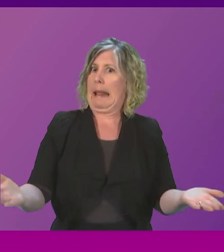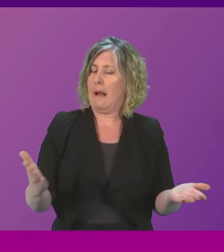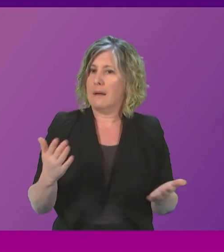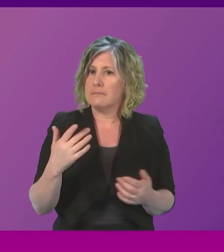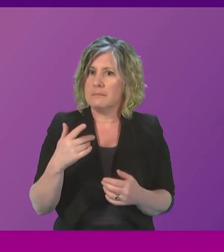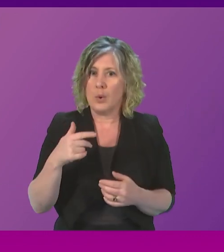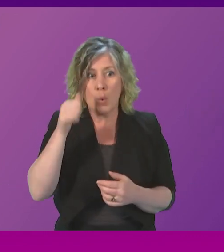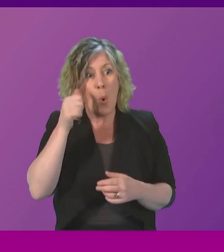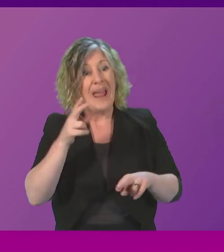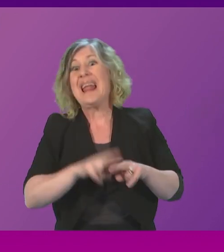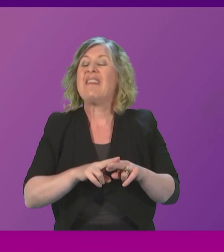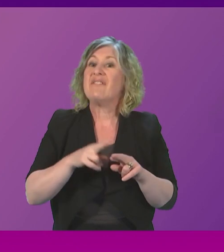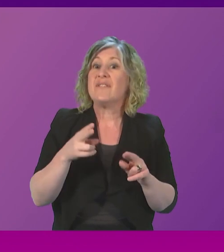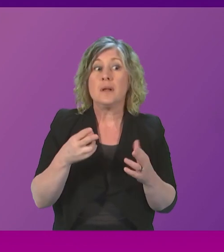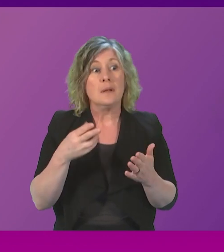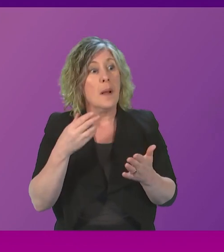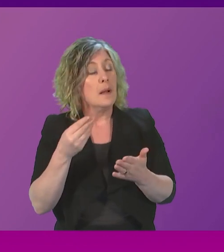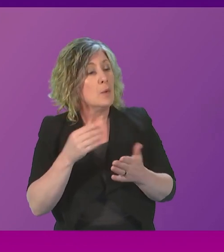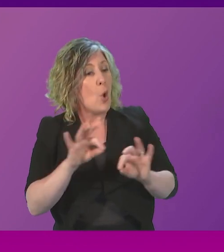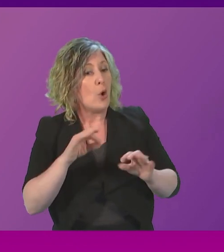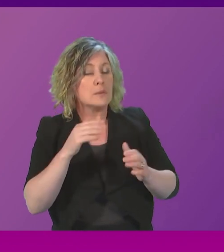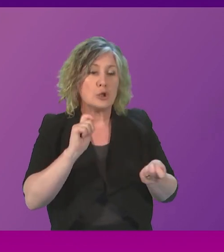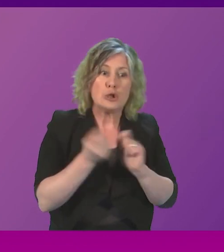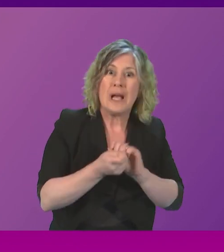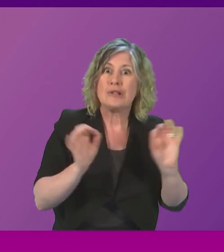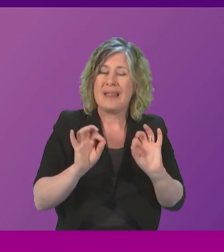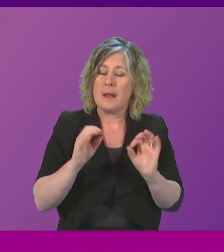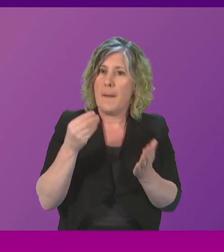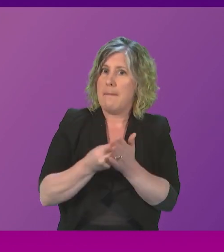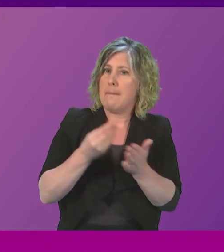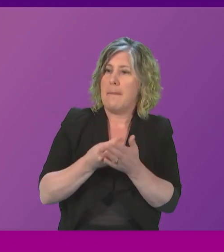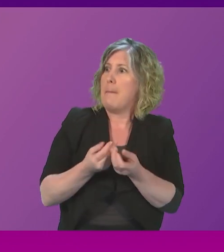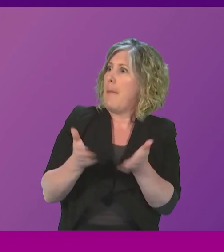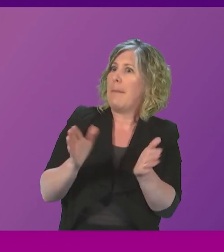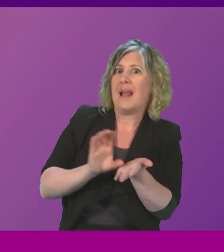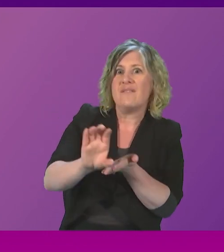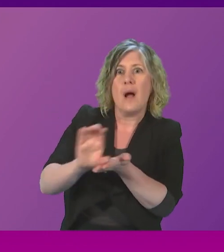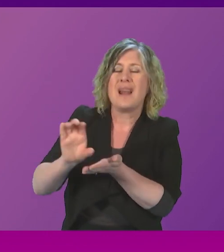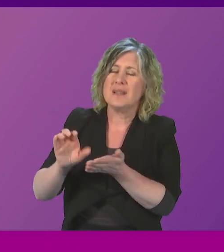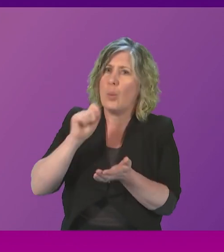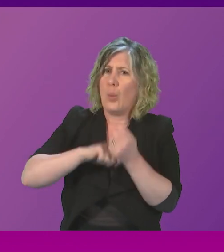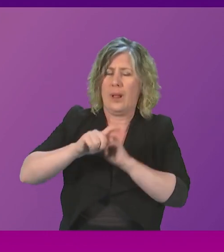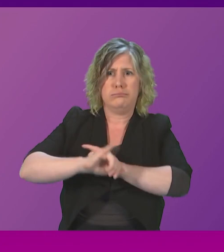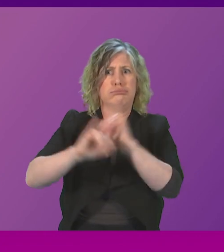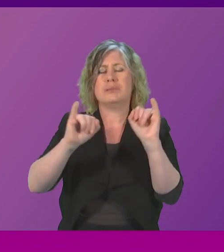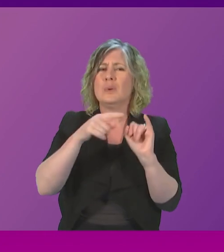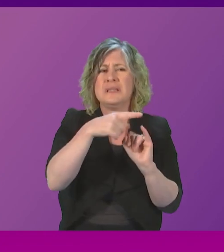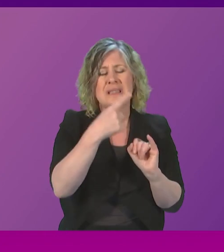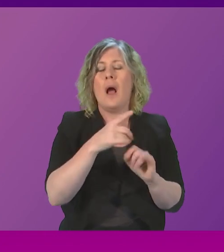our public finances will be utterly unsustainable. Although the bulk of the sustainability risk lies with the UK, with public sector debt